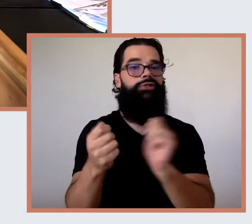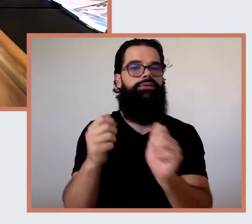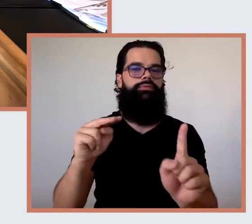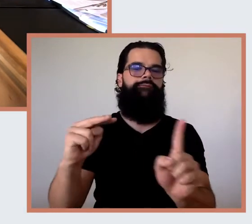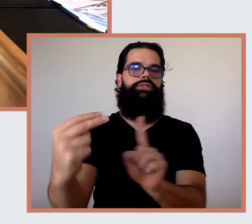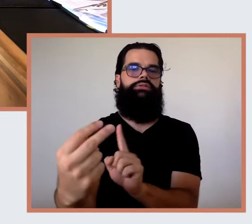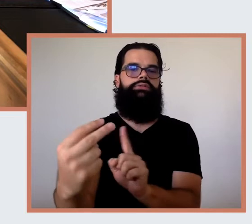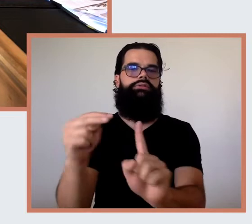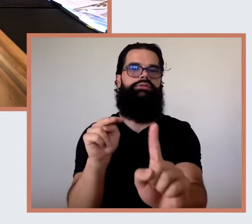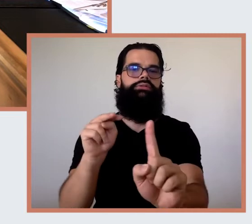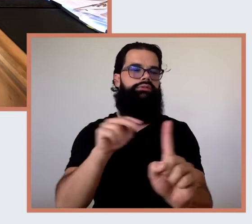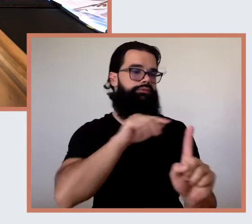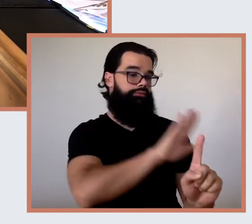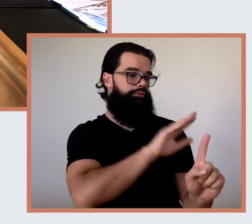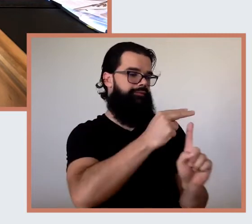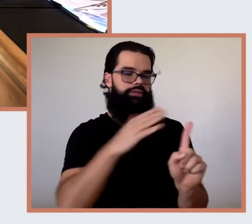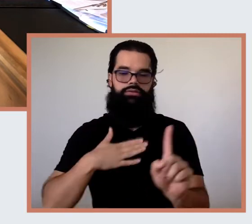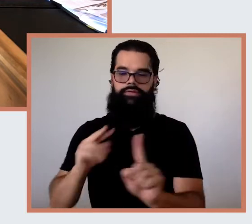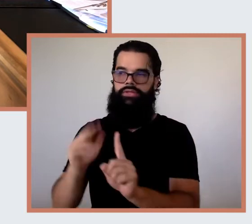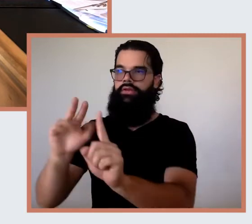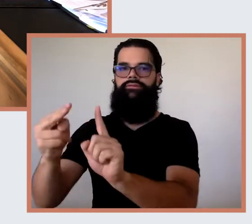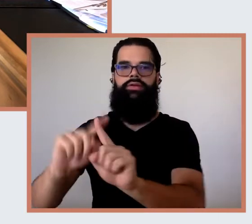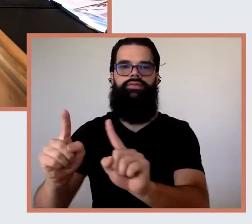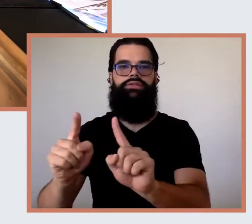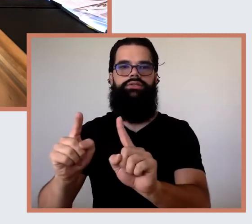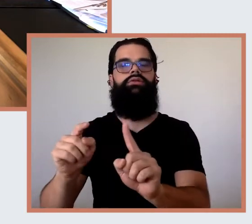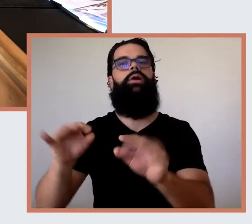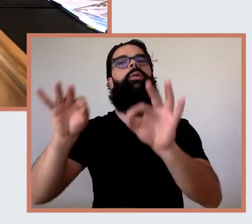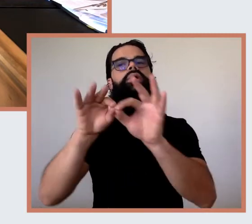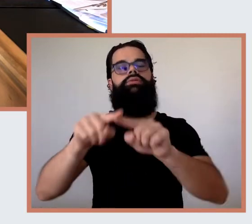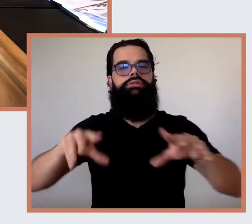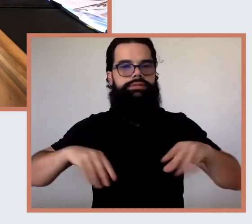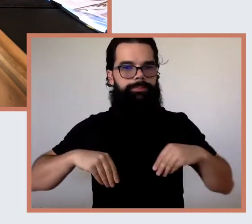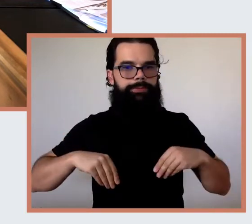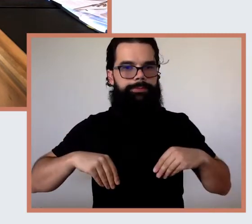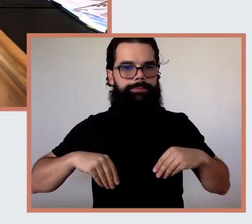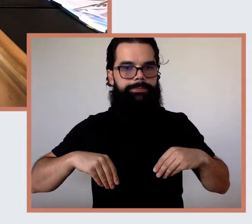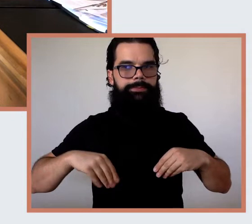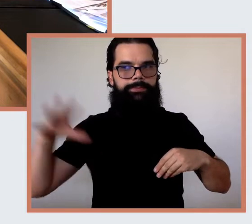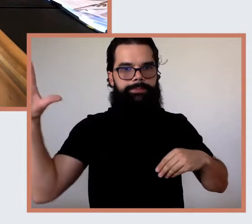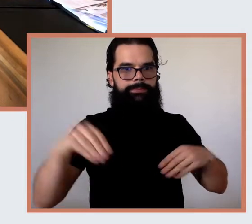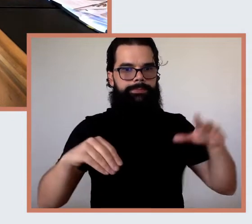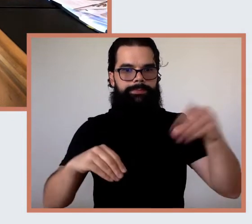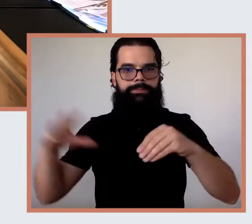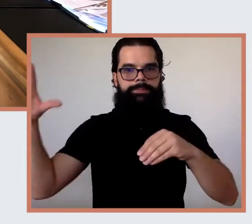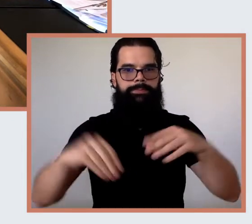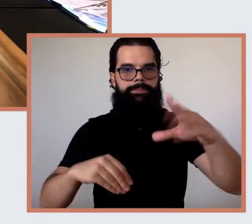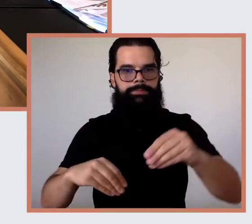But what has changed is the perception. And most importantly, the finally the acceptance